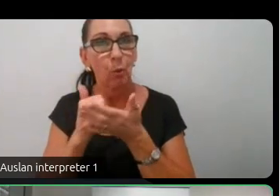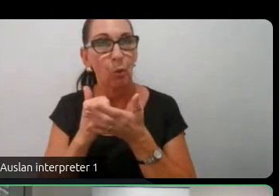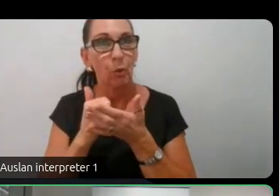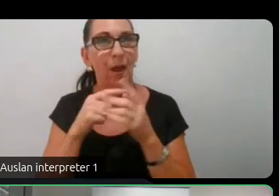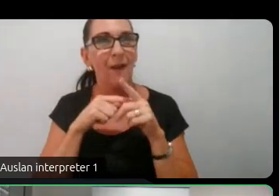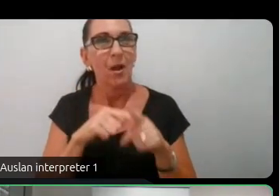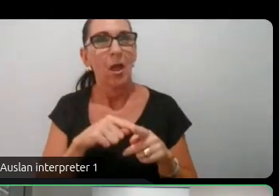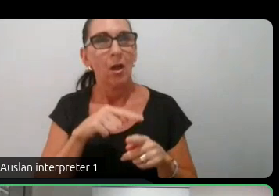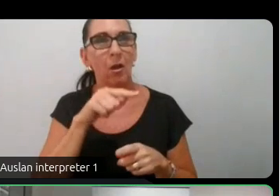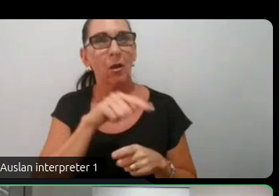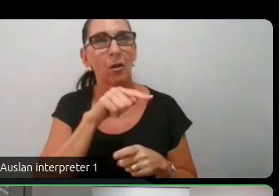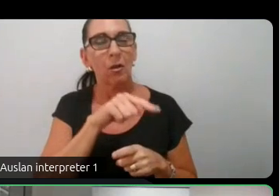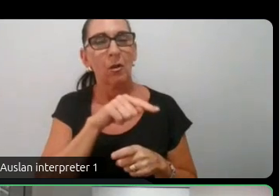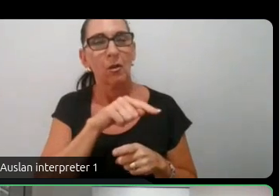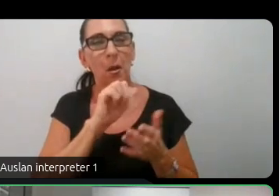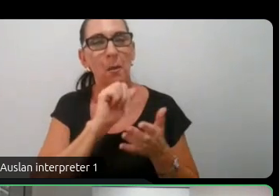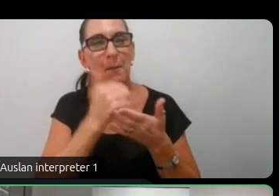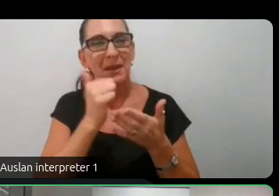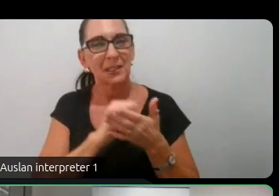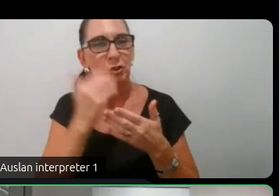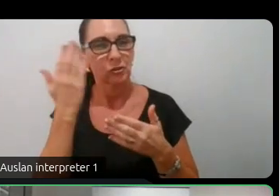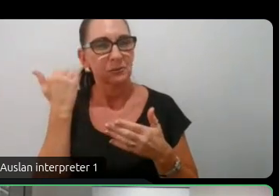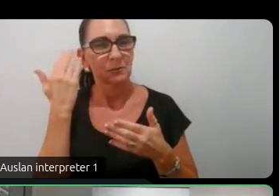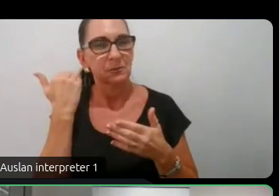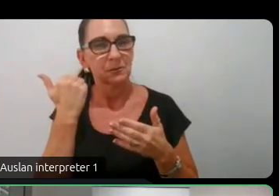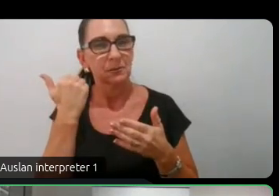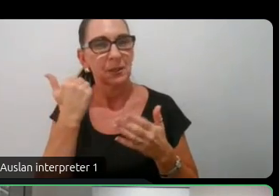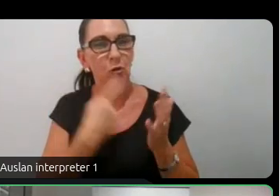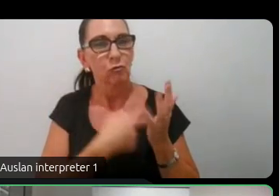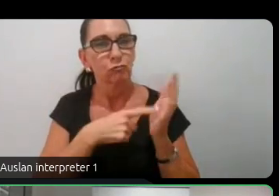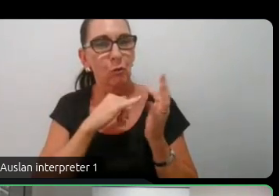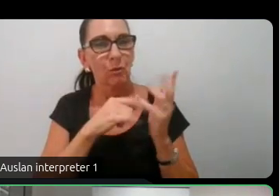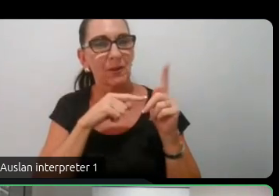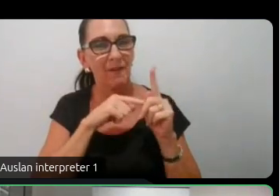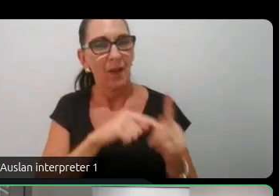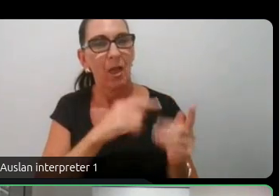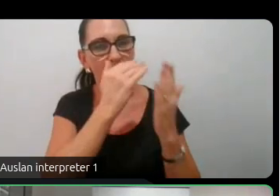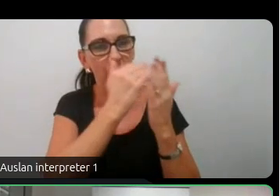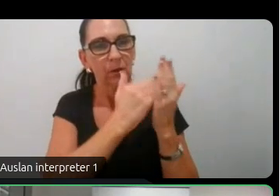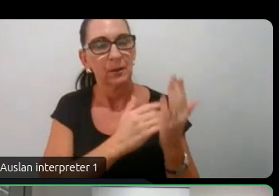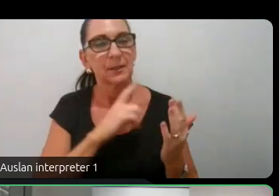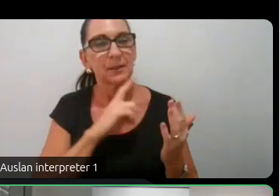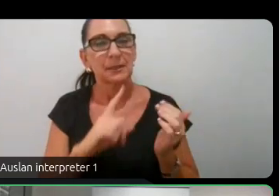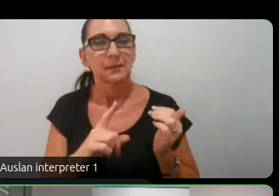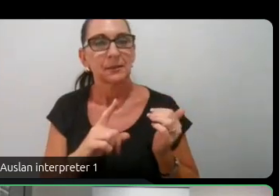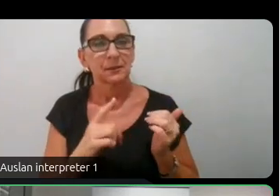rules that have been published. The way those rules work is um there is a schedule one which